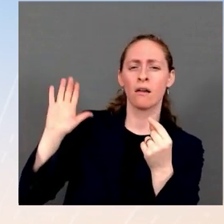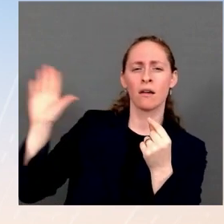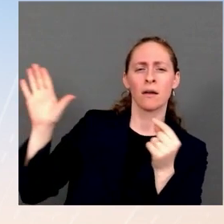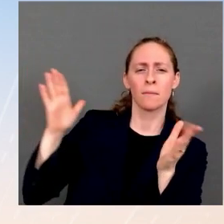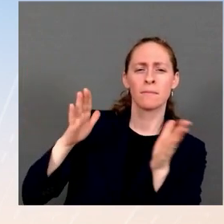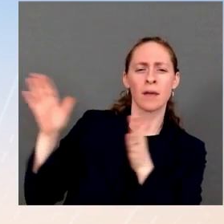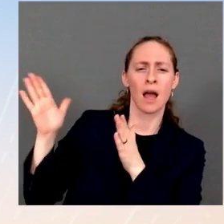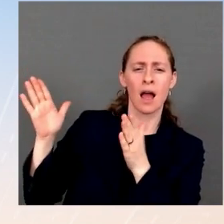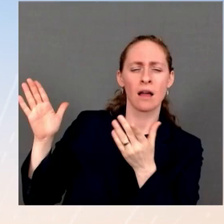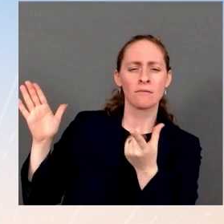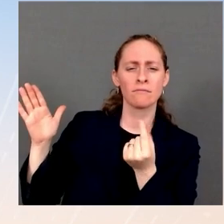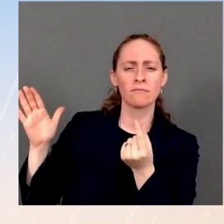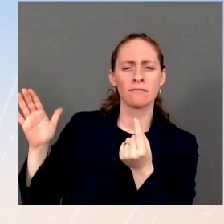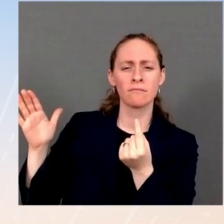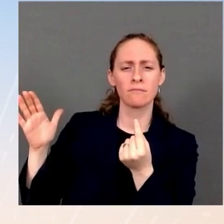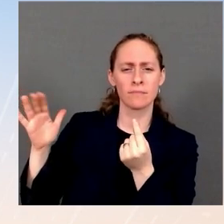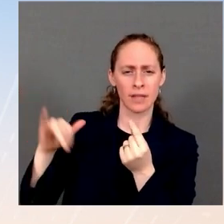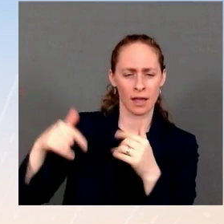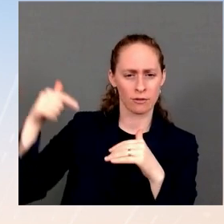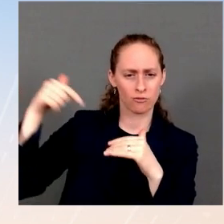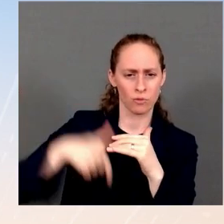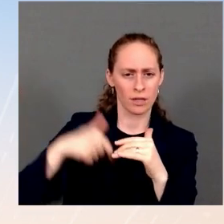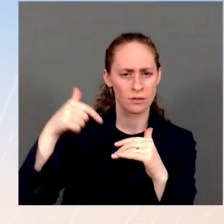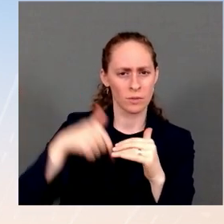You know, this is a President that came in and --